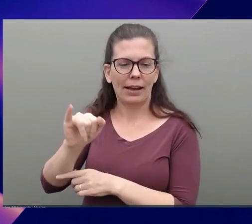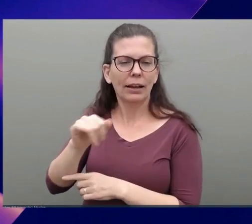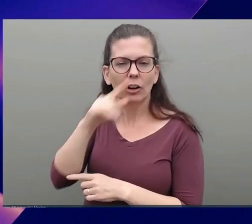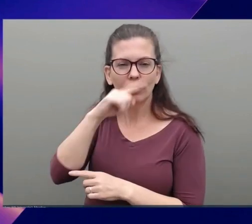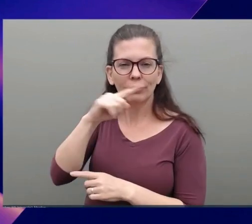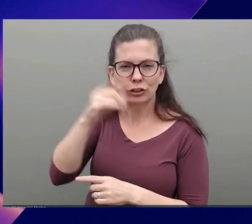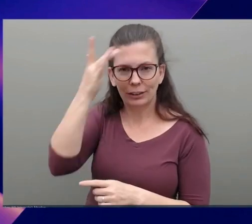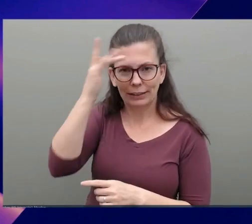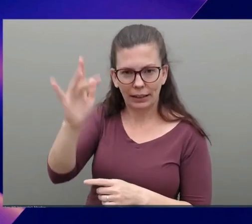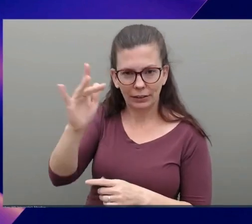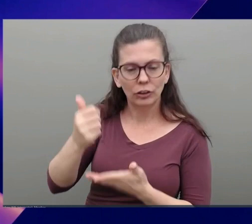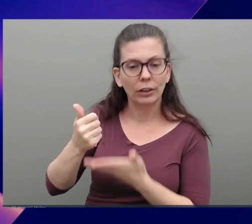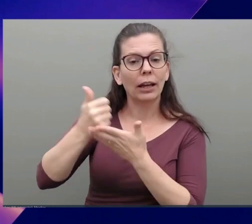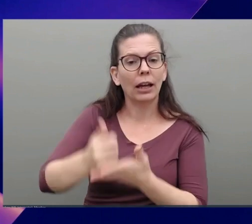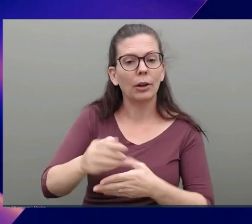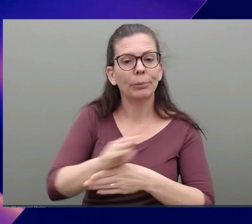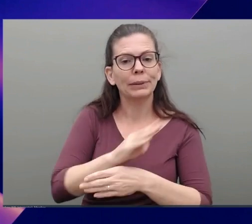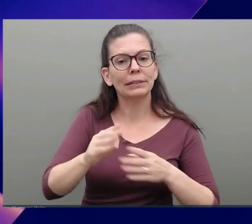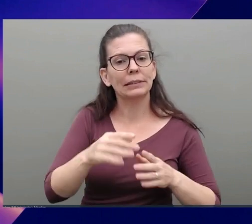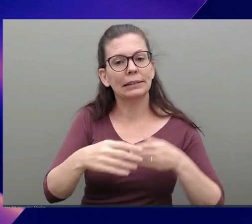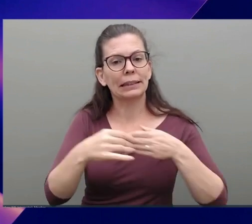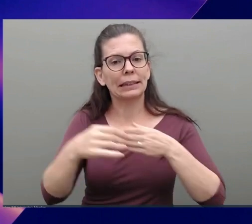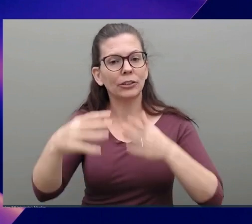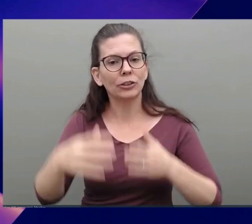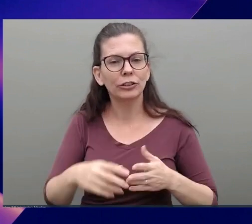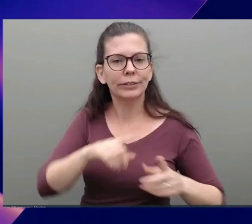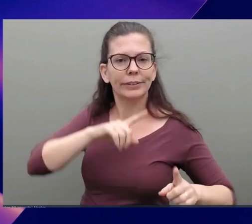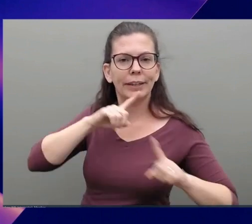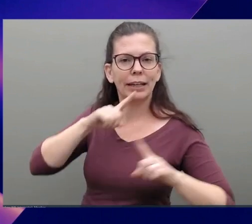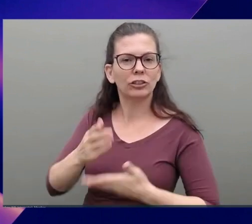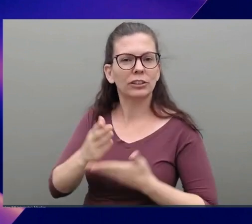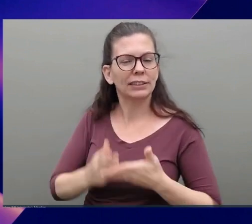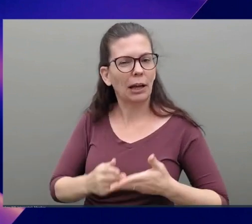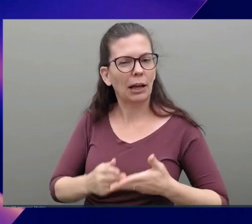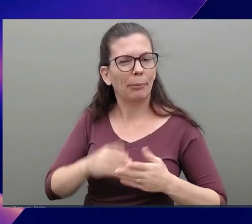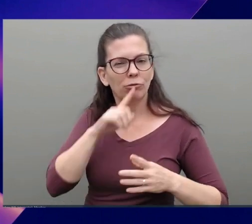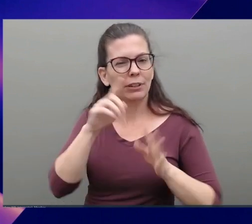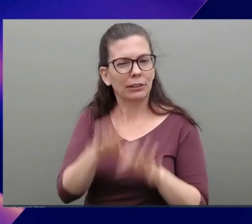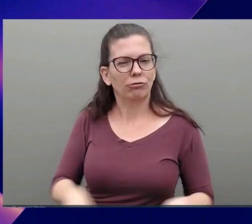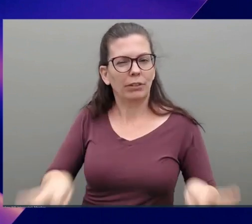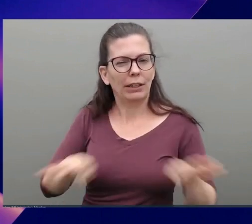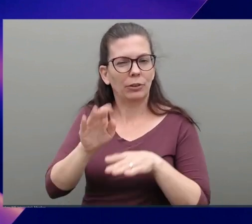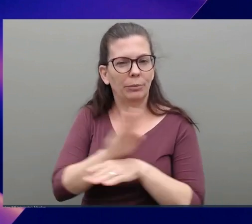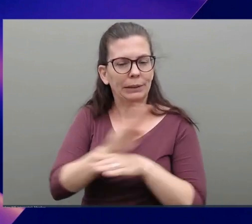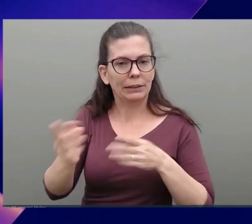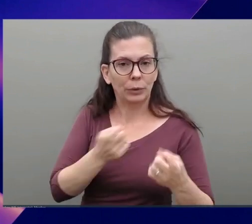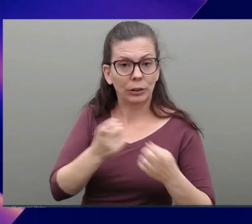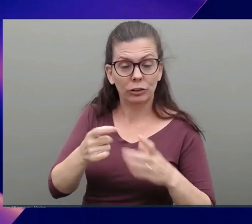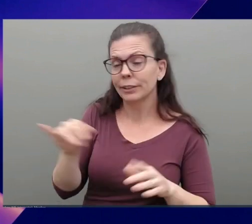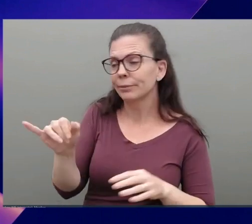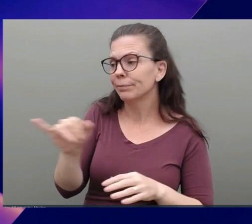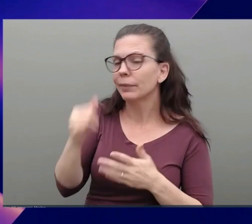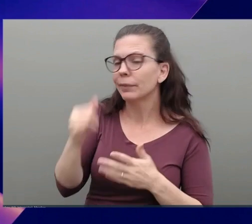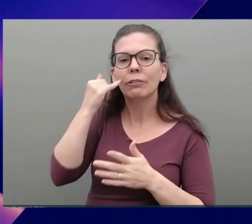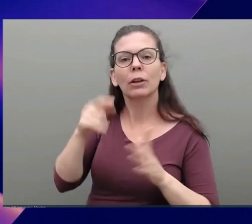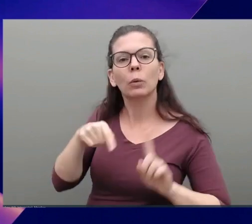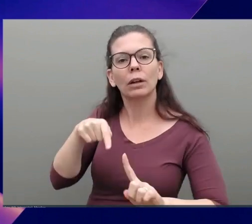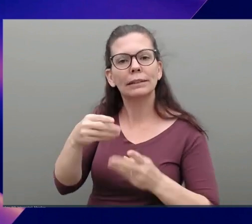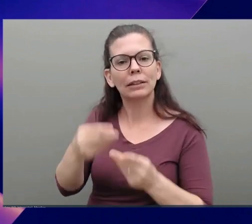answer few of the critical business questions. Like, they want to answer a solution for fraud detection.